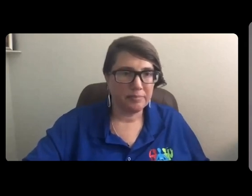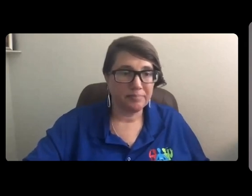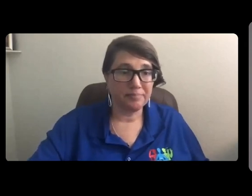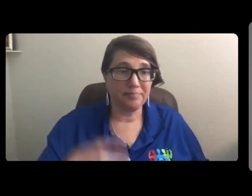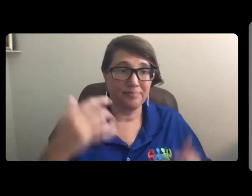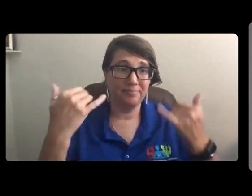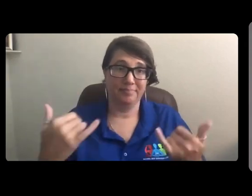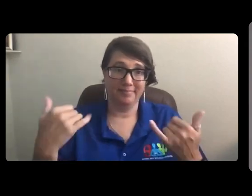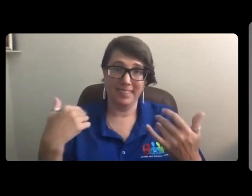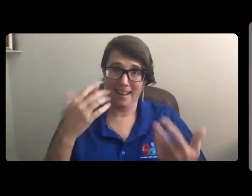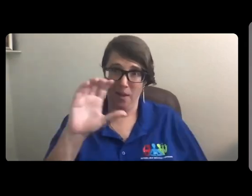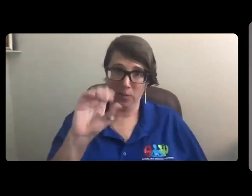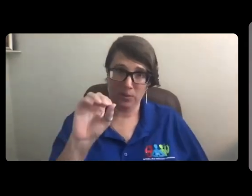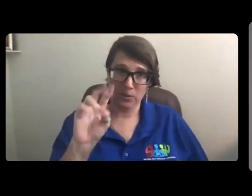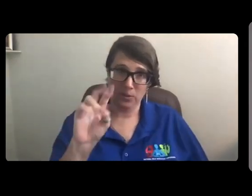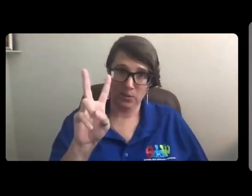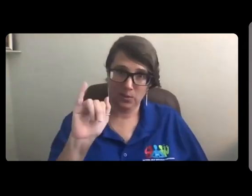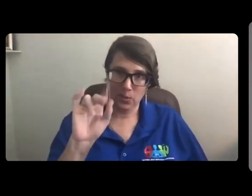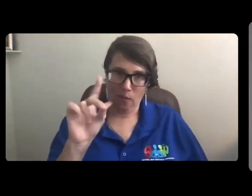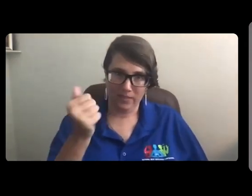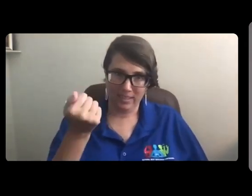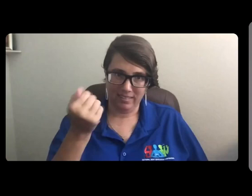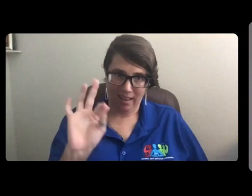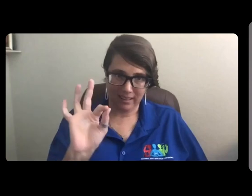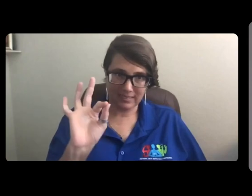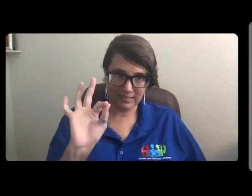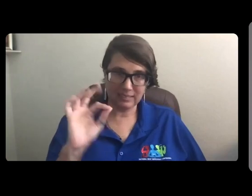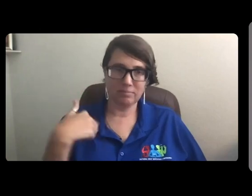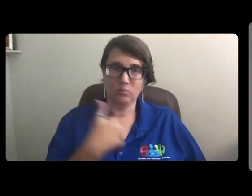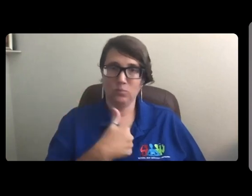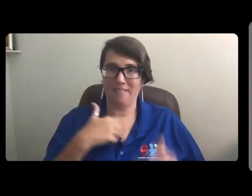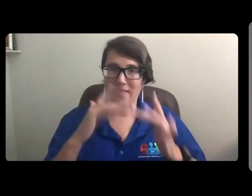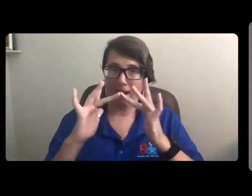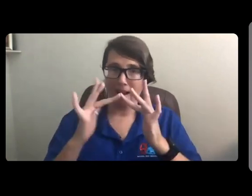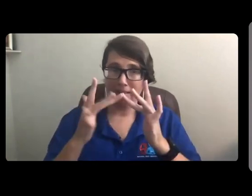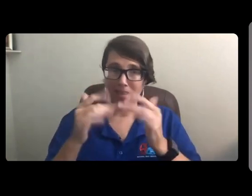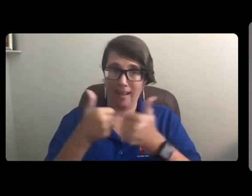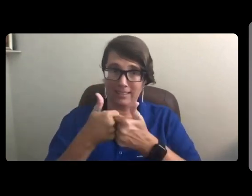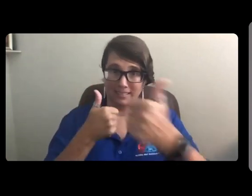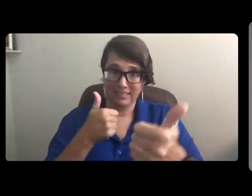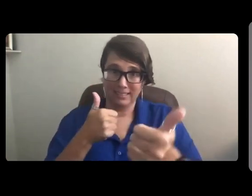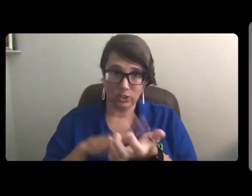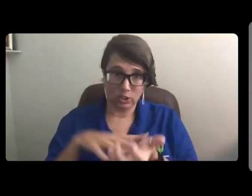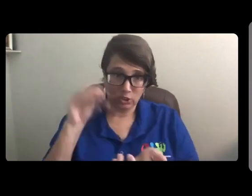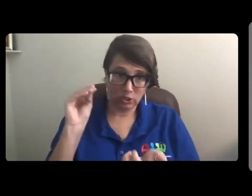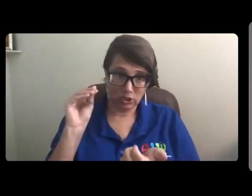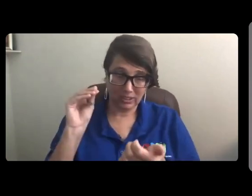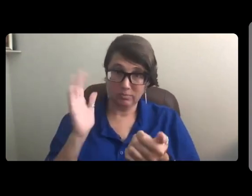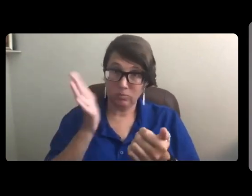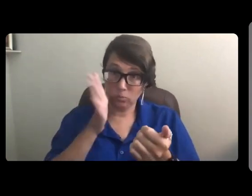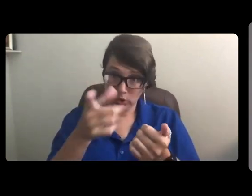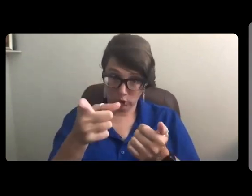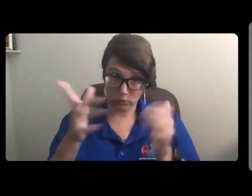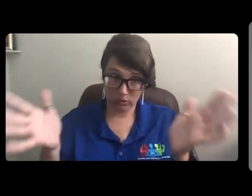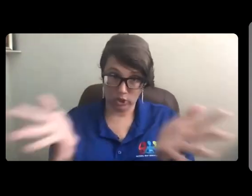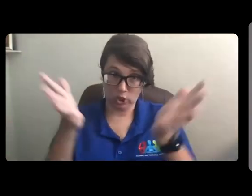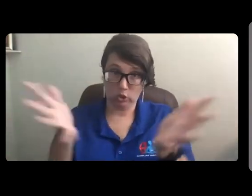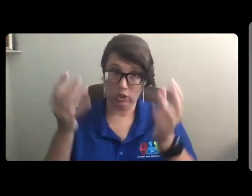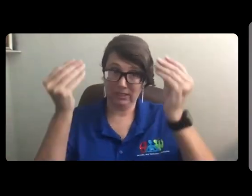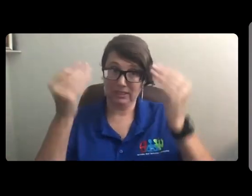Okay. So we are living in a time of COVID-19. And we have online distance learning.